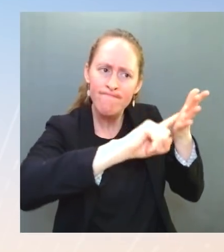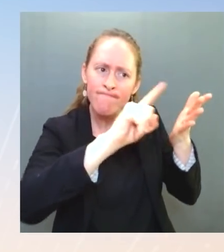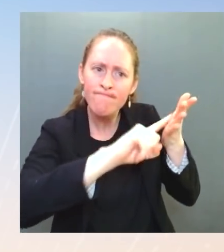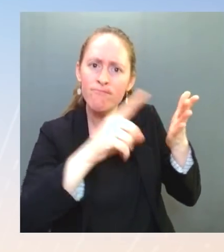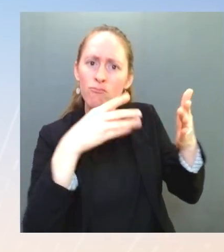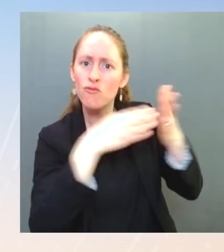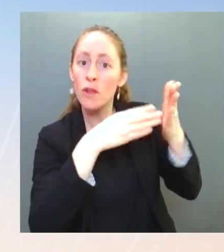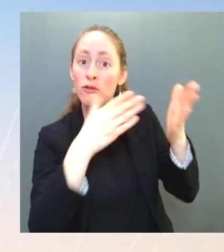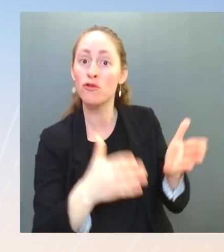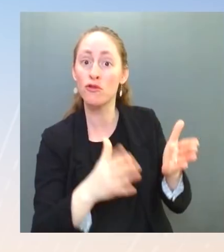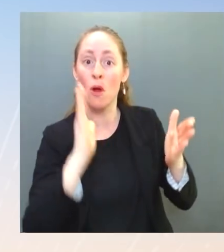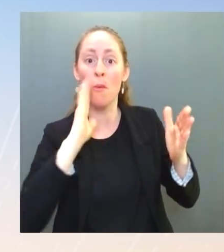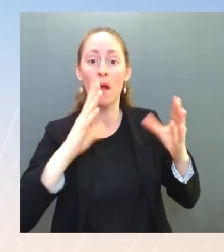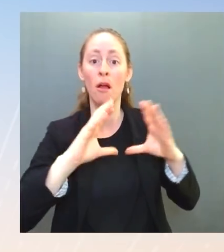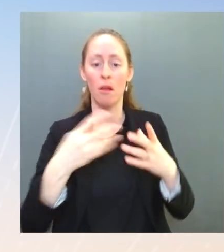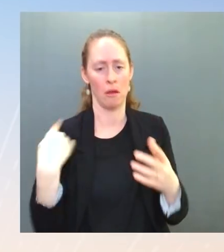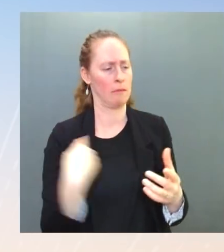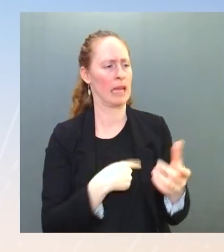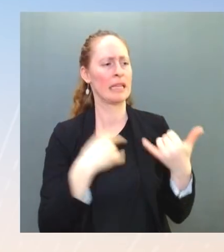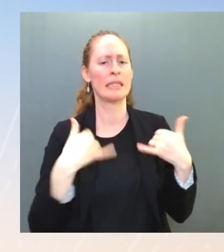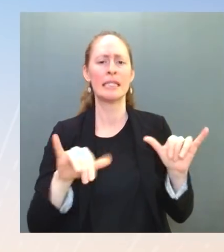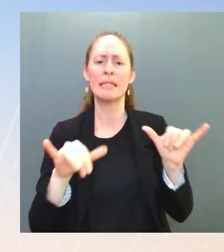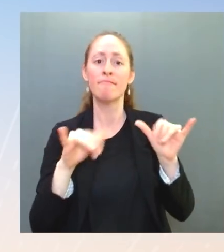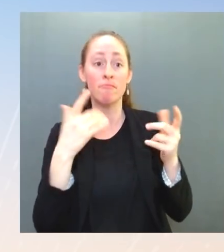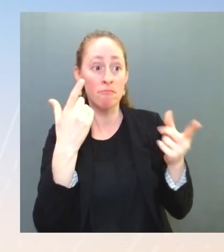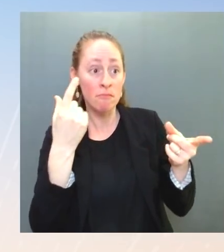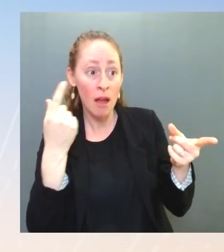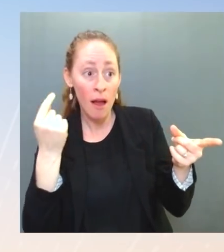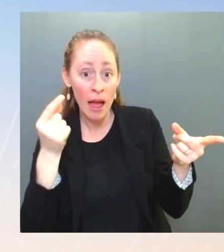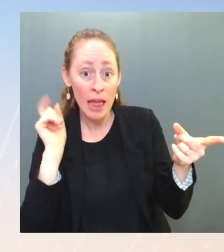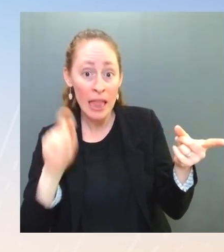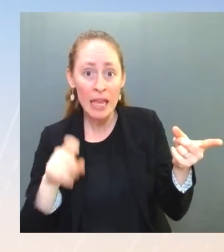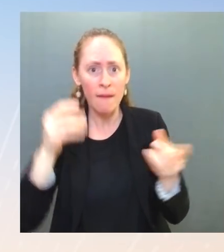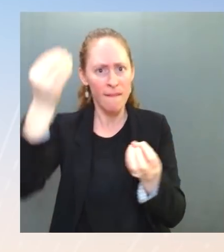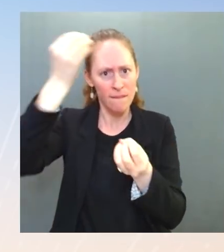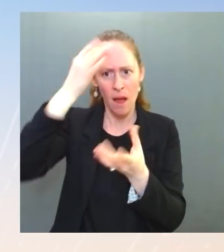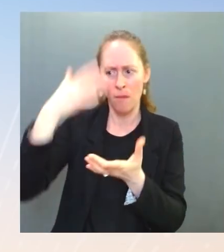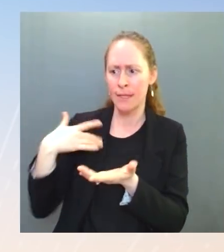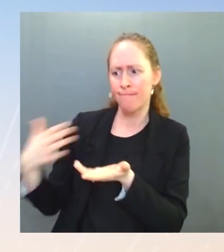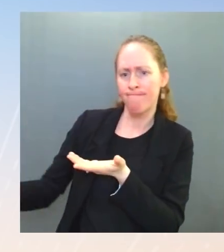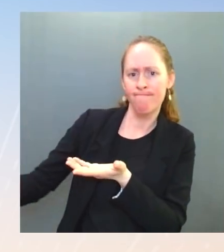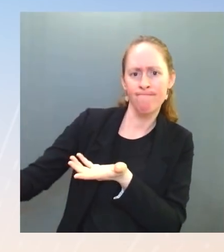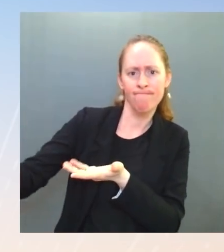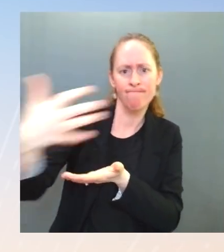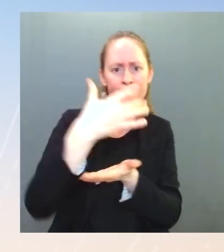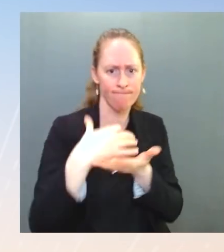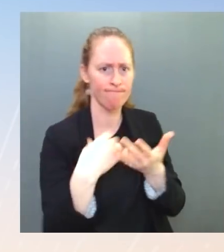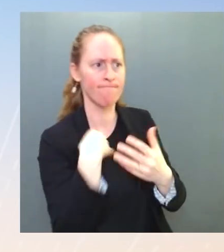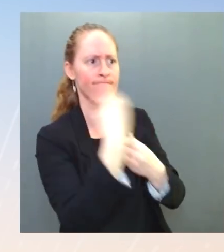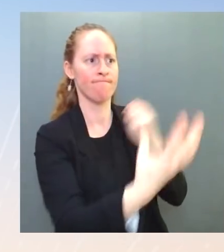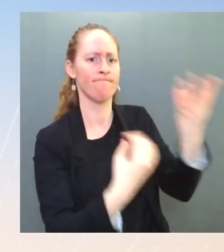and we're going to encourage other countries to do exactly that. We've already called a range of these actions we've seen,